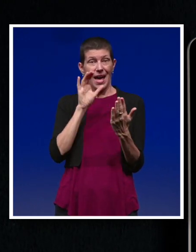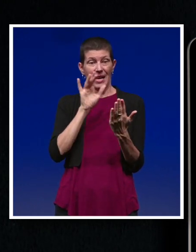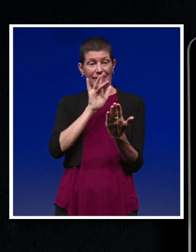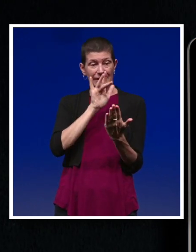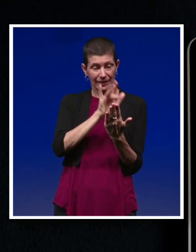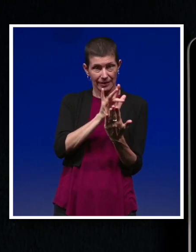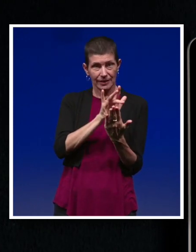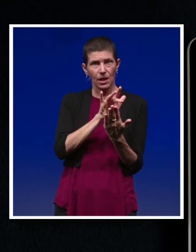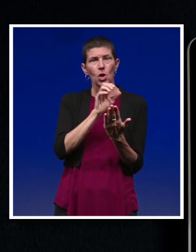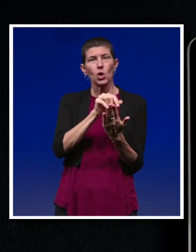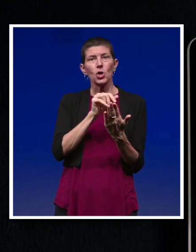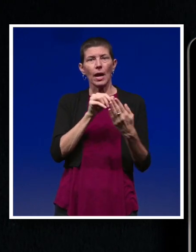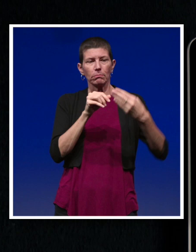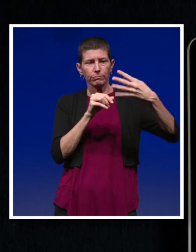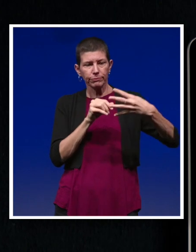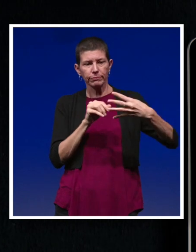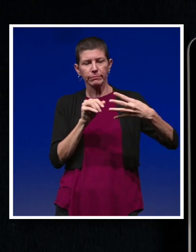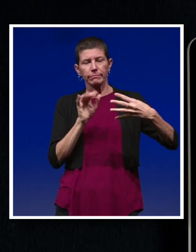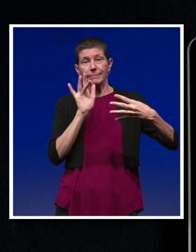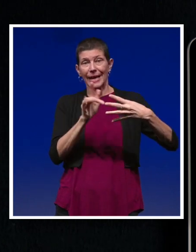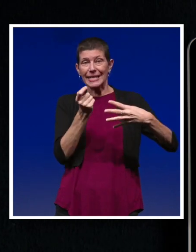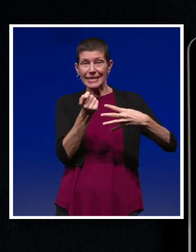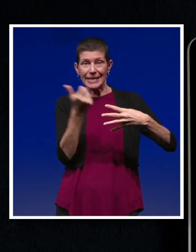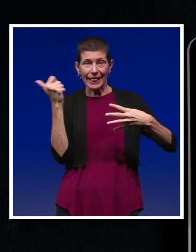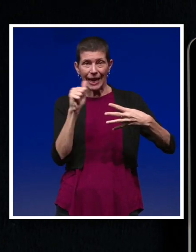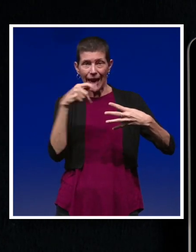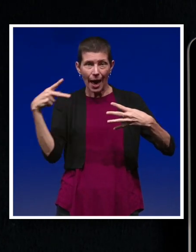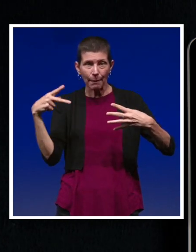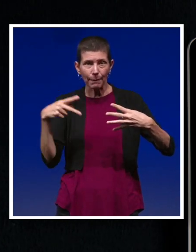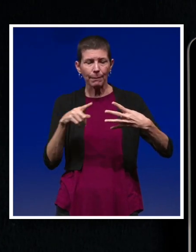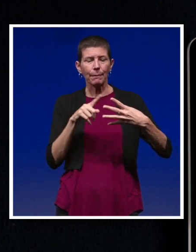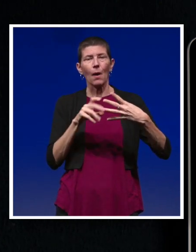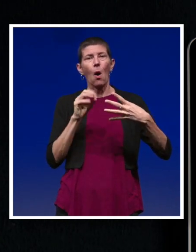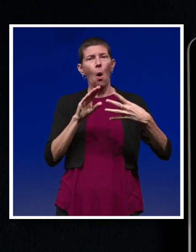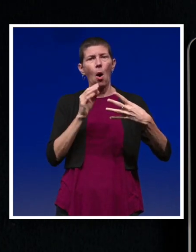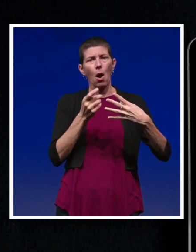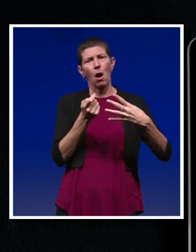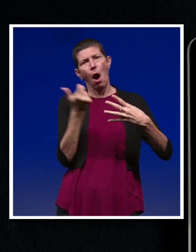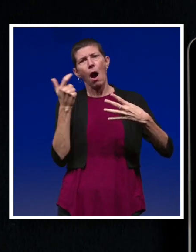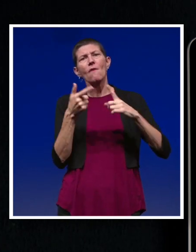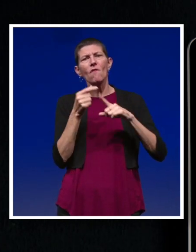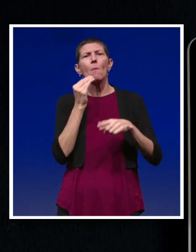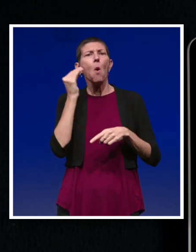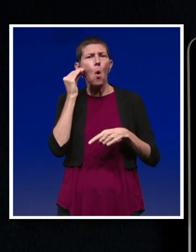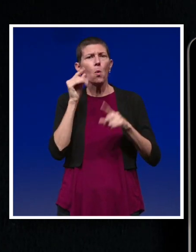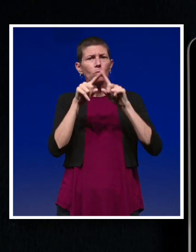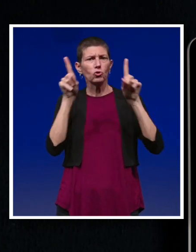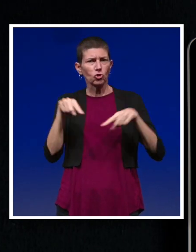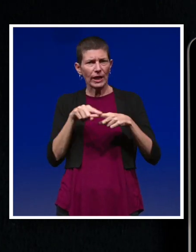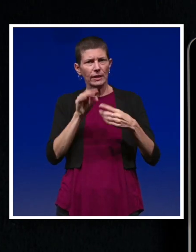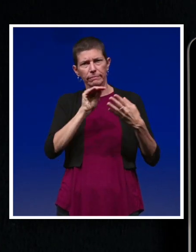From this icon, you can select the option to delete the app or remove from the home screen.